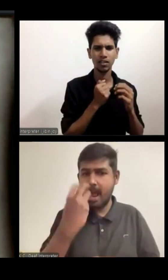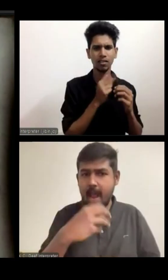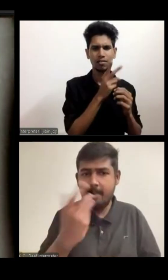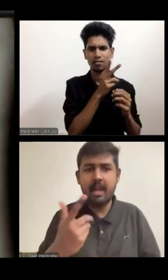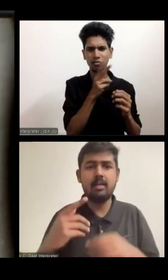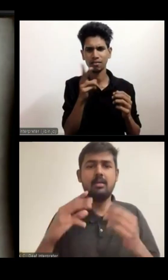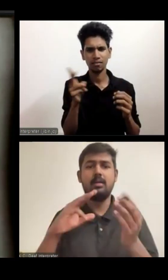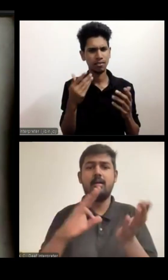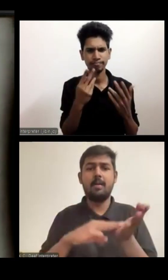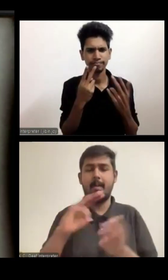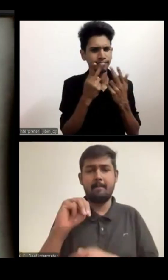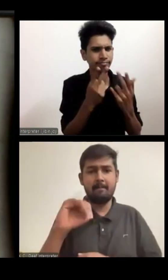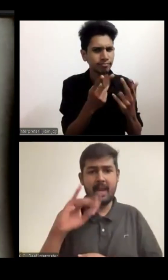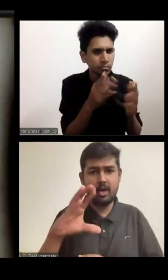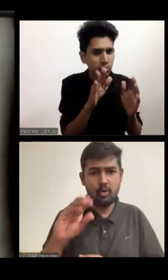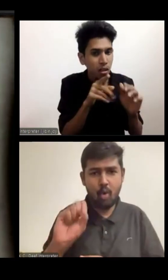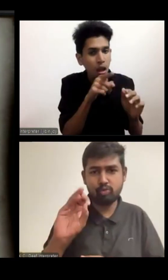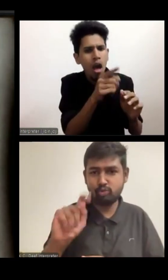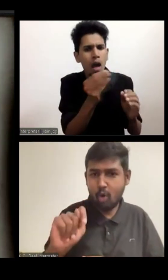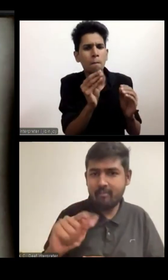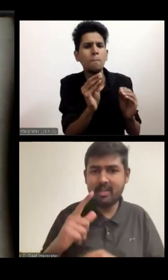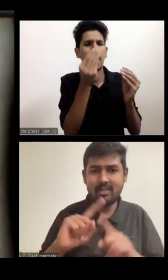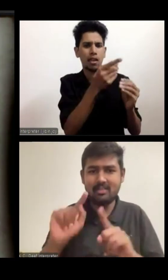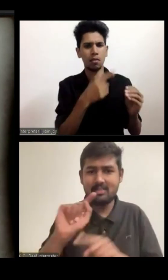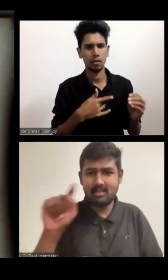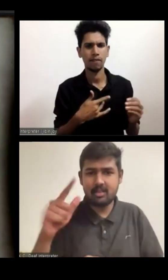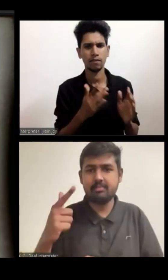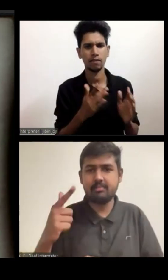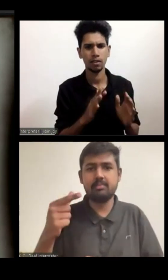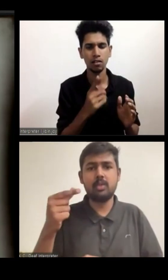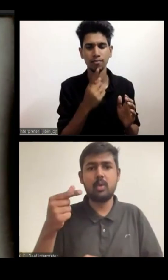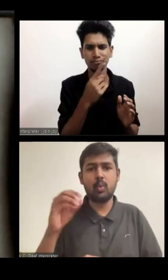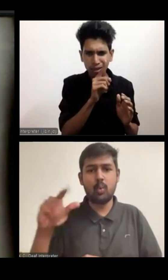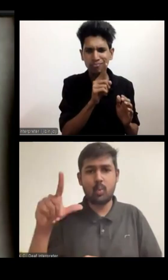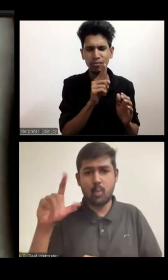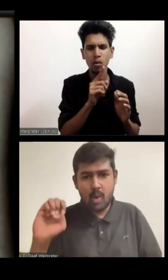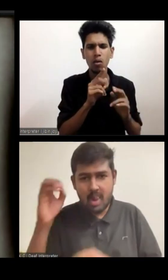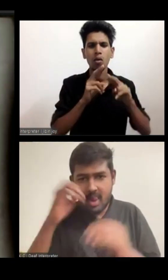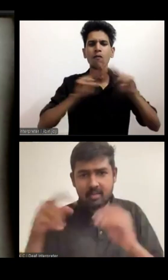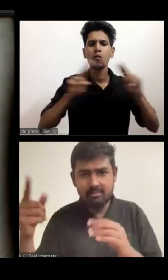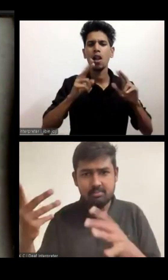Where they can show that many number of persons with disabilities are using your platform or trying to use your website.